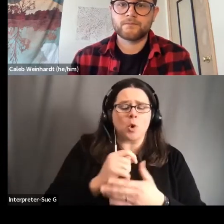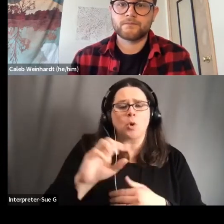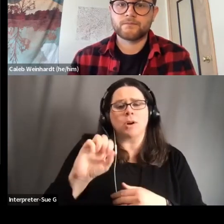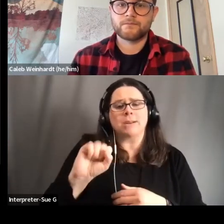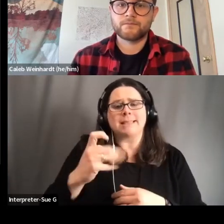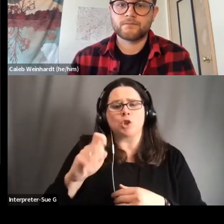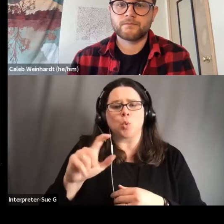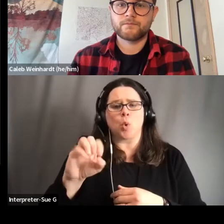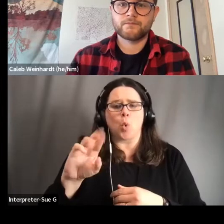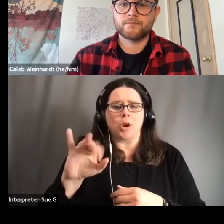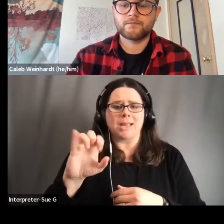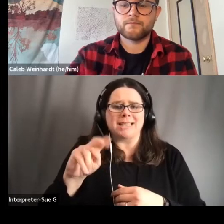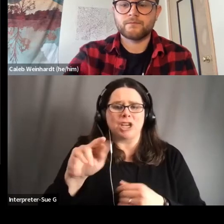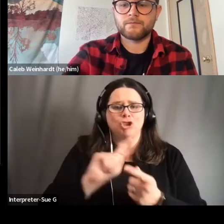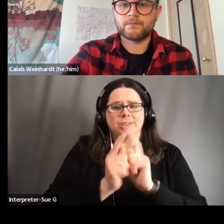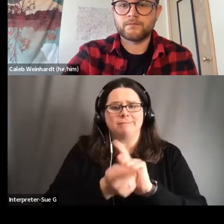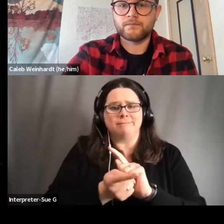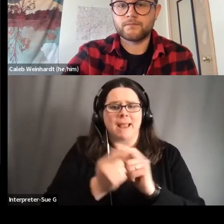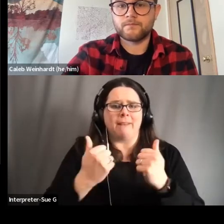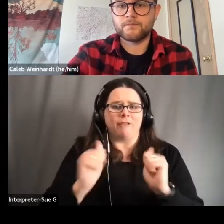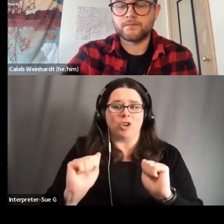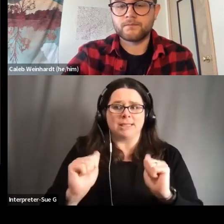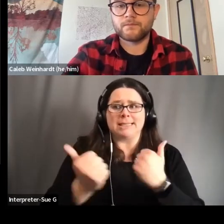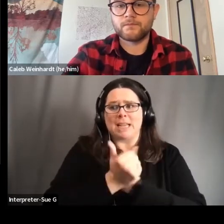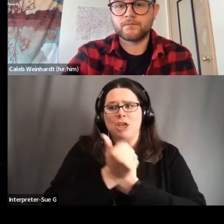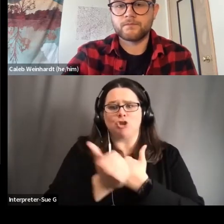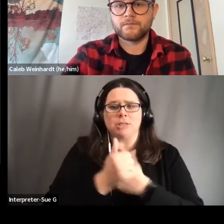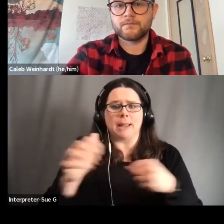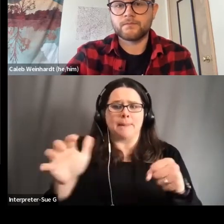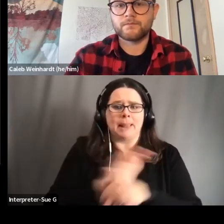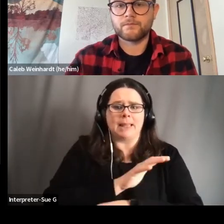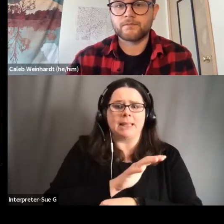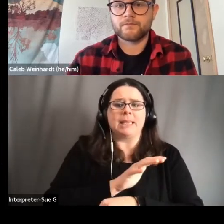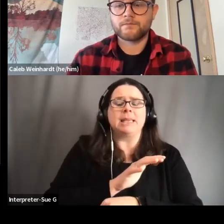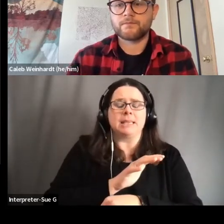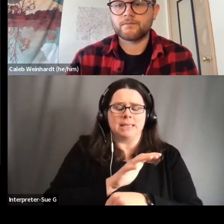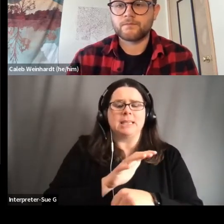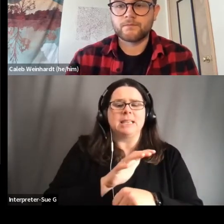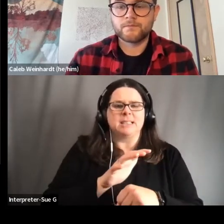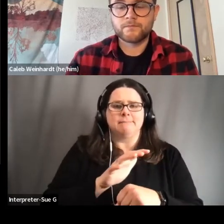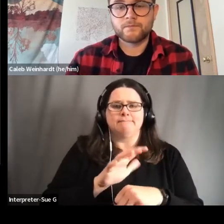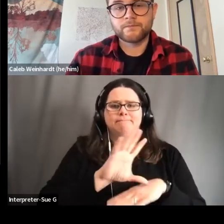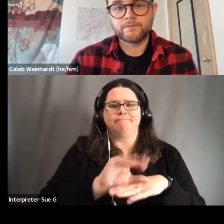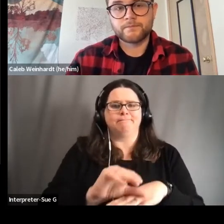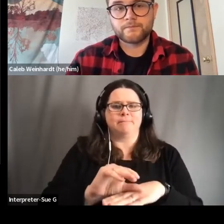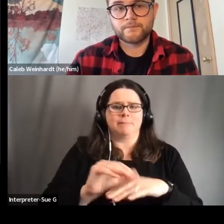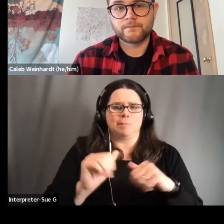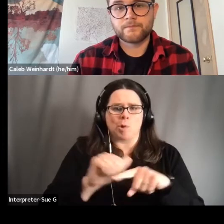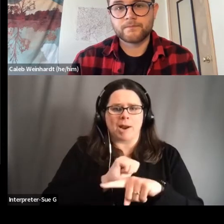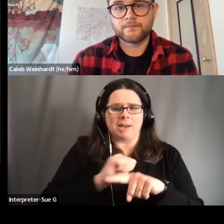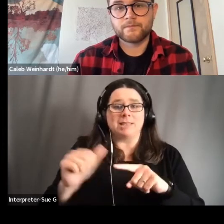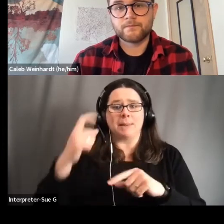is a series of these dangerous and completely discredited practices engaged in by mental health practitioners,